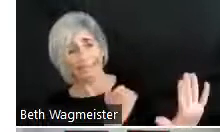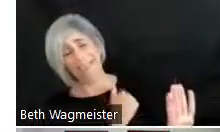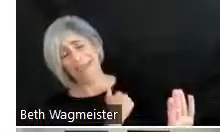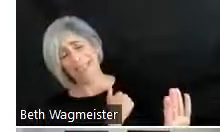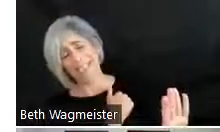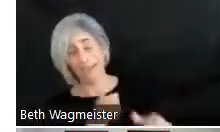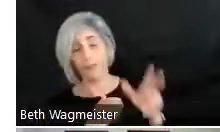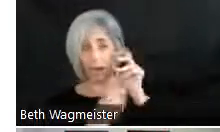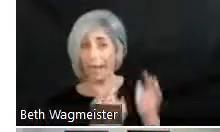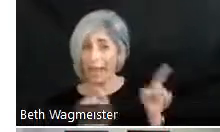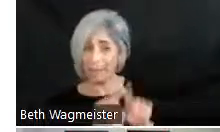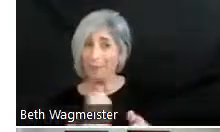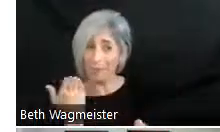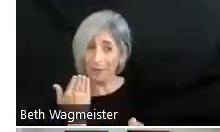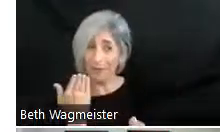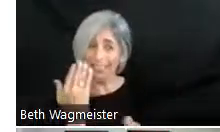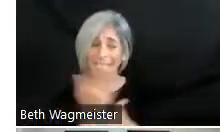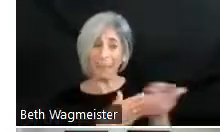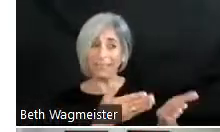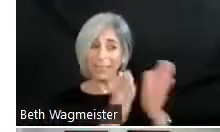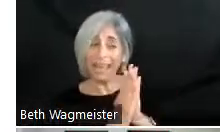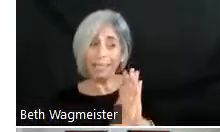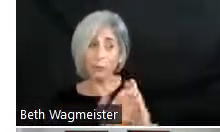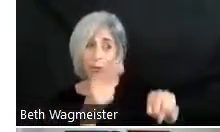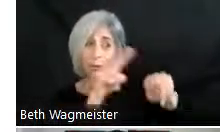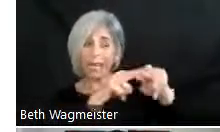heard that happen before where someone has asked for a raise after this. Good luck. If